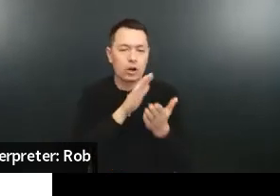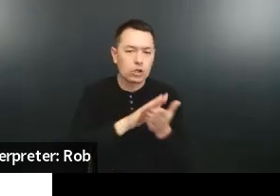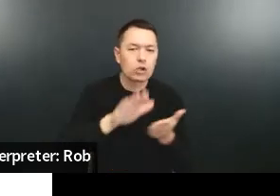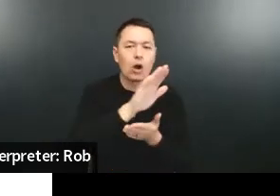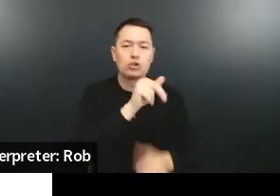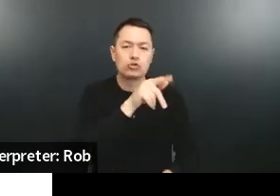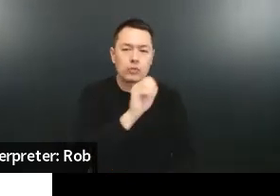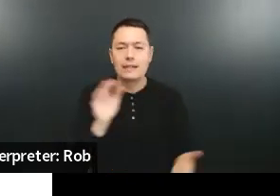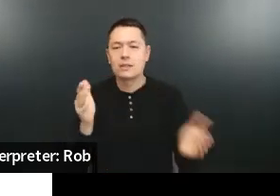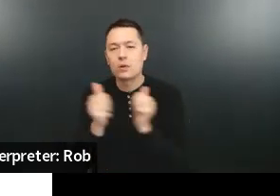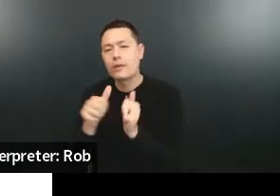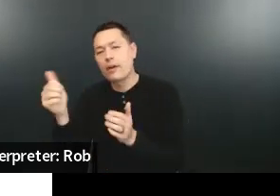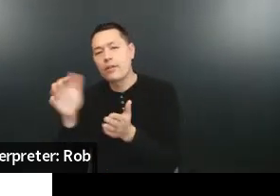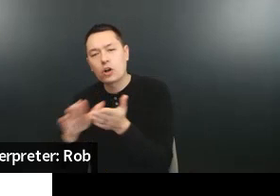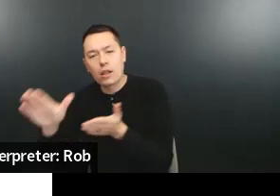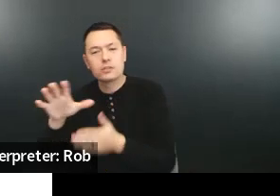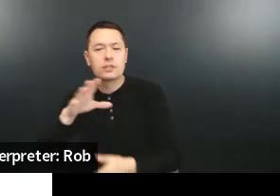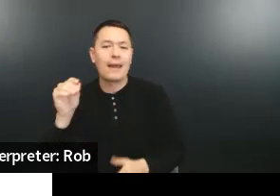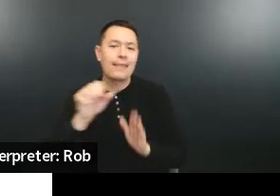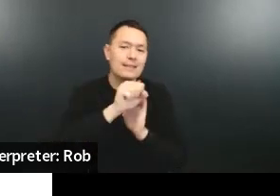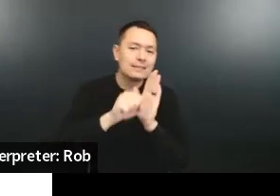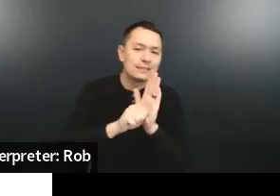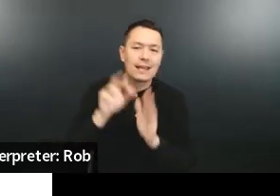and the state rates to see how successful we're being